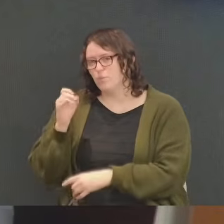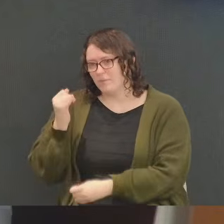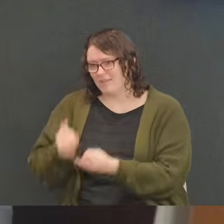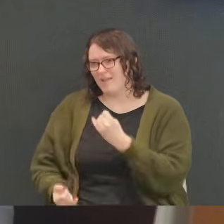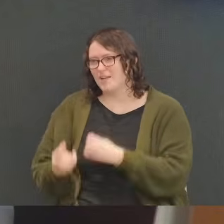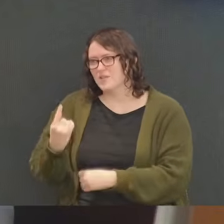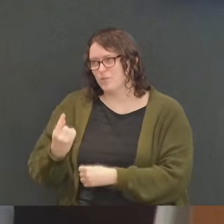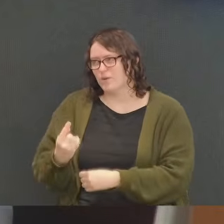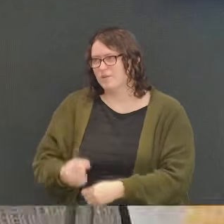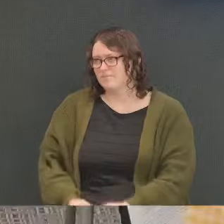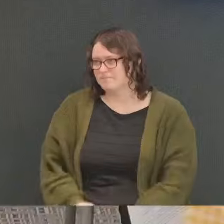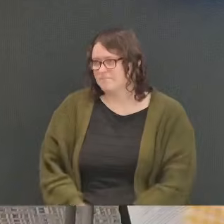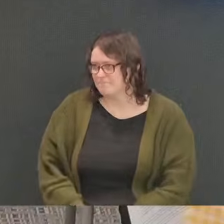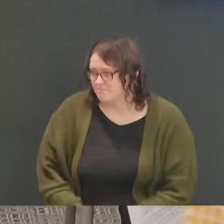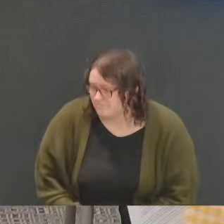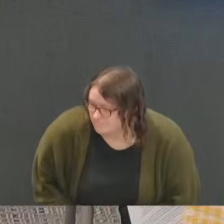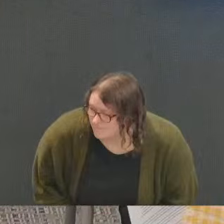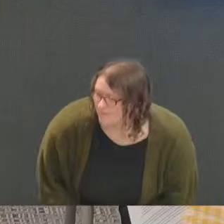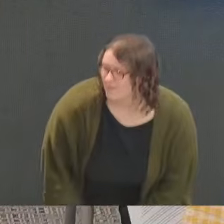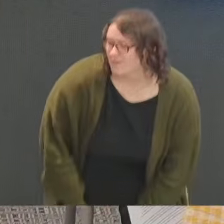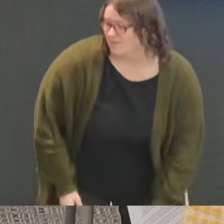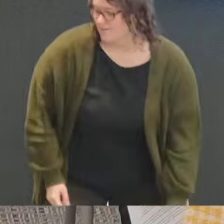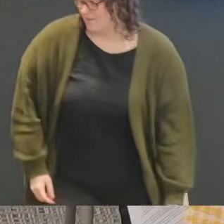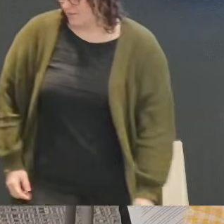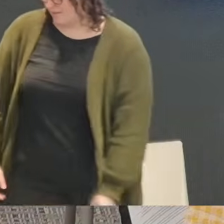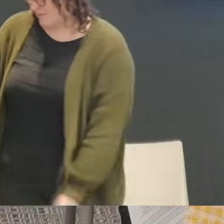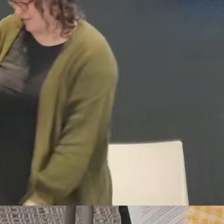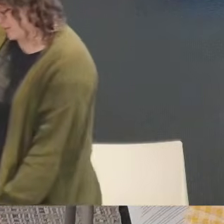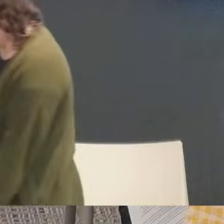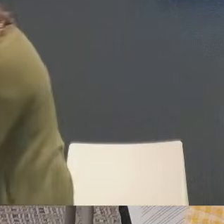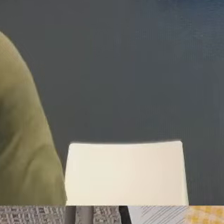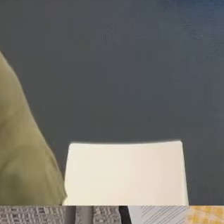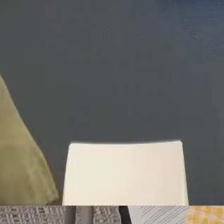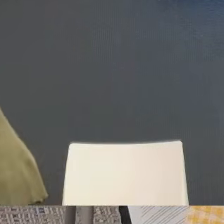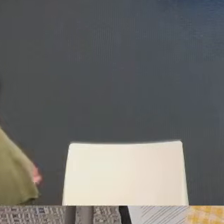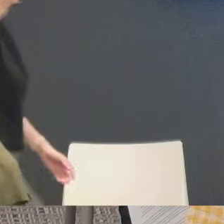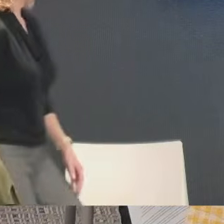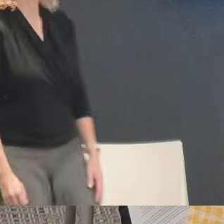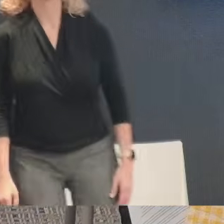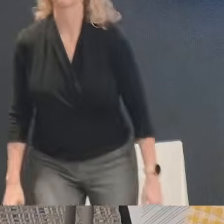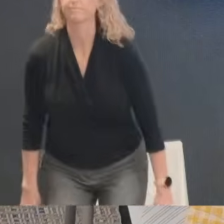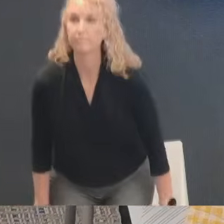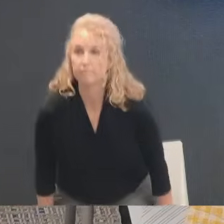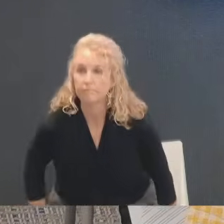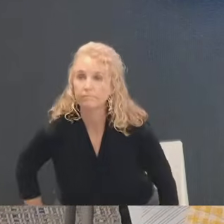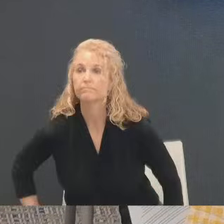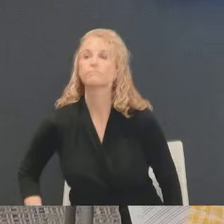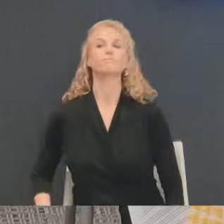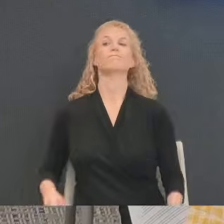the That's the actual crane, the maximum. Yes. Yeah. There's some negotiations going back and